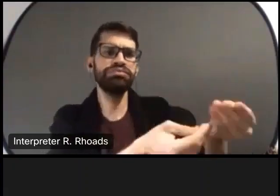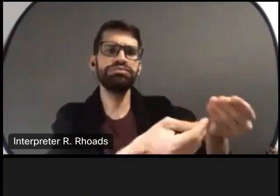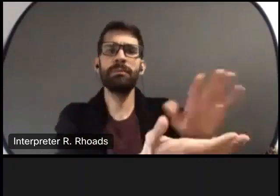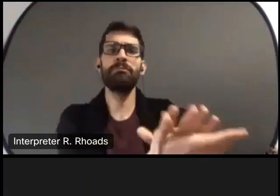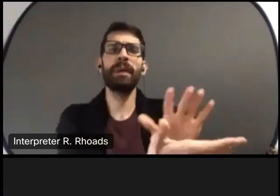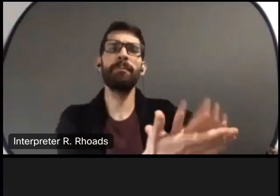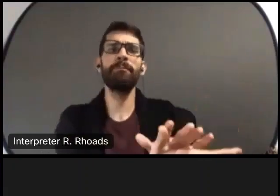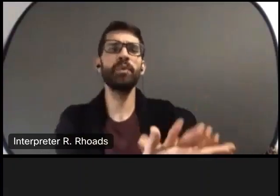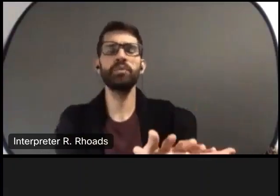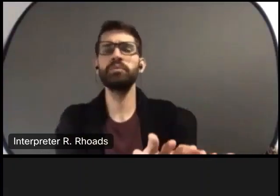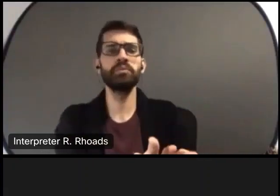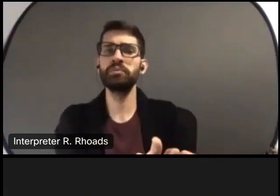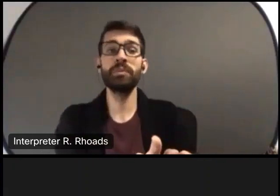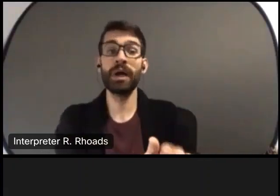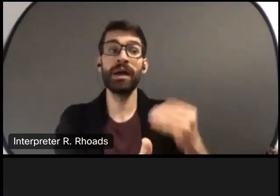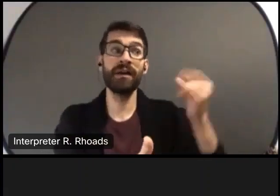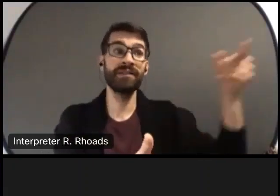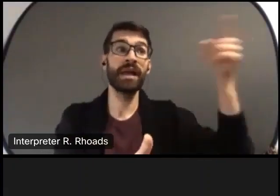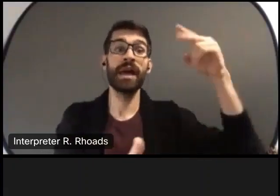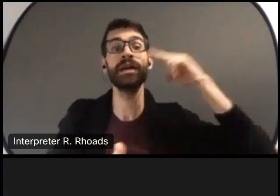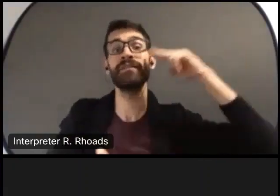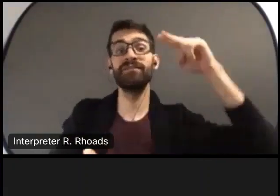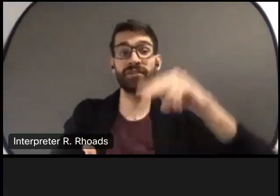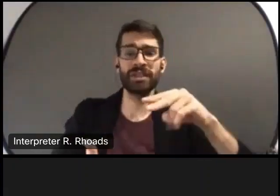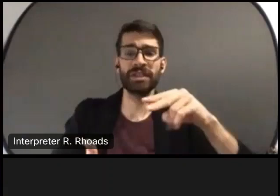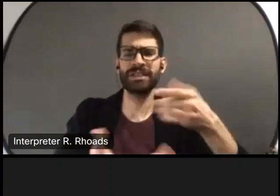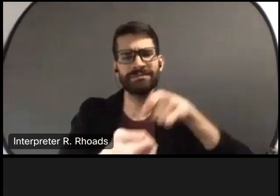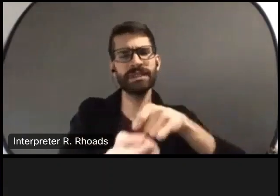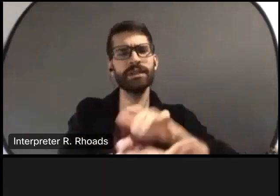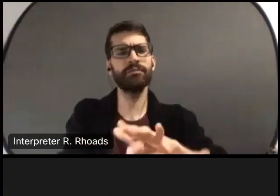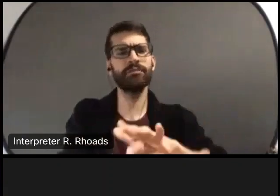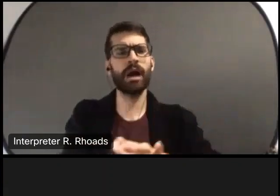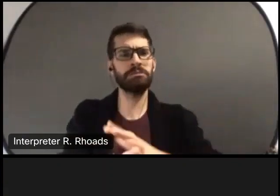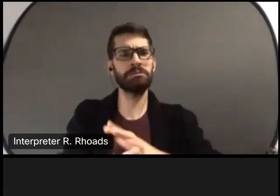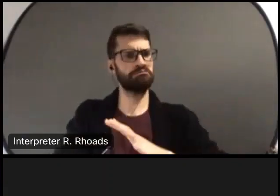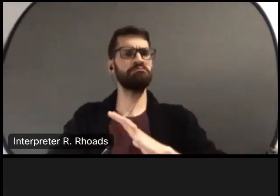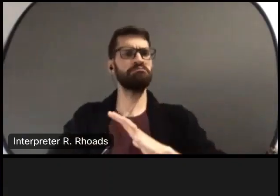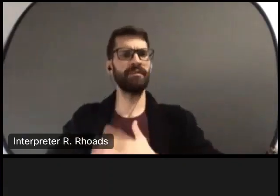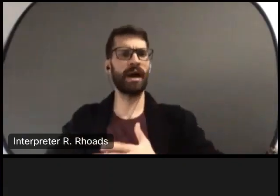As long as they can see the document in question. So it might be, for instance if you were to choose